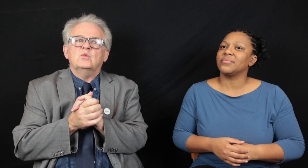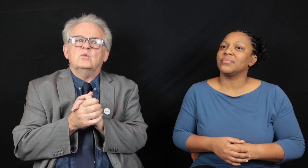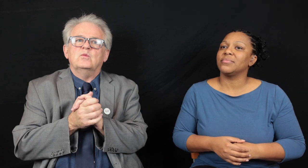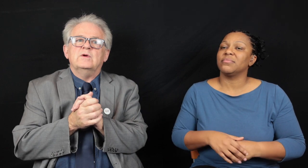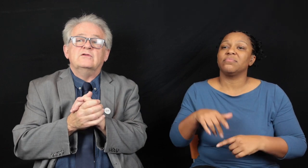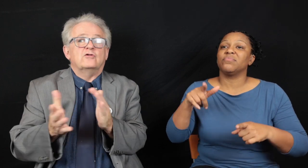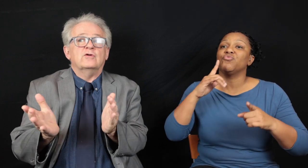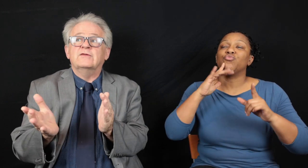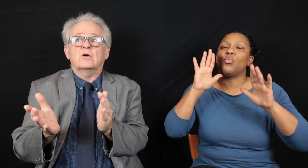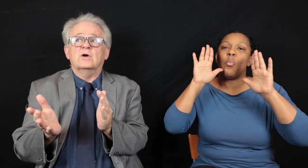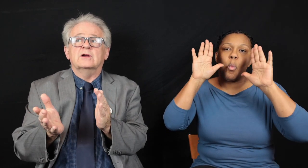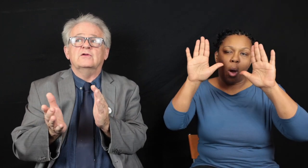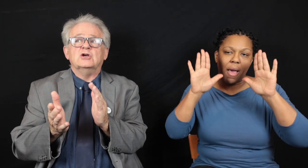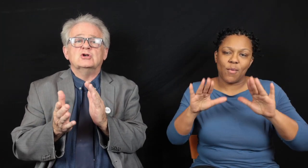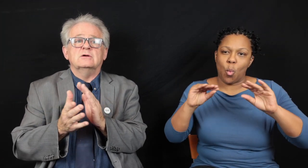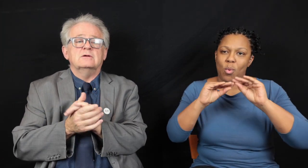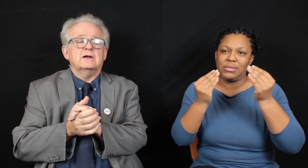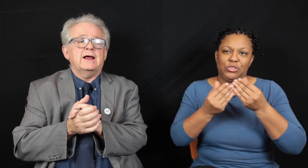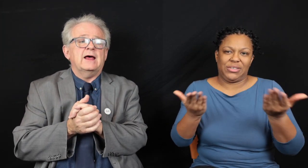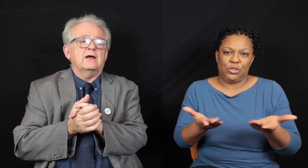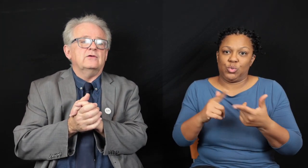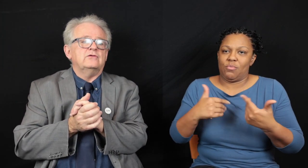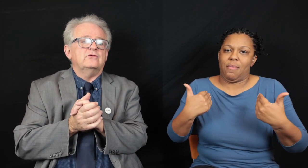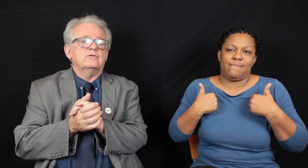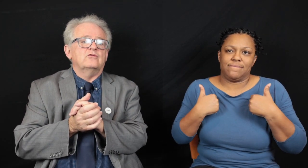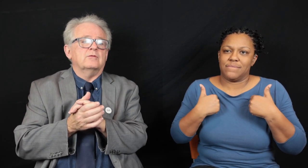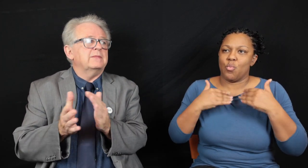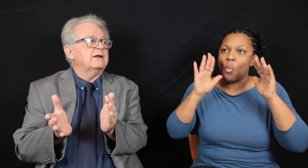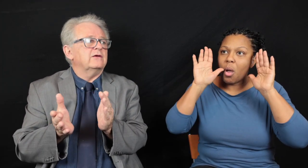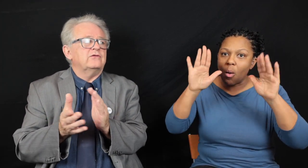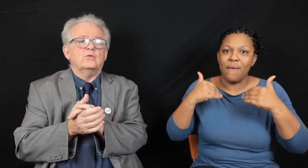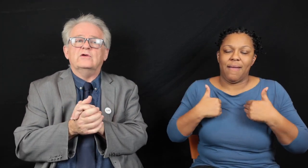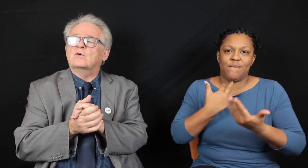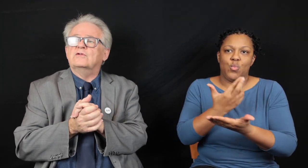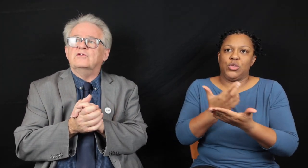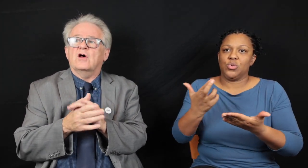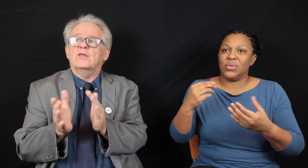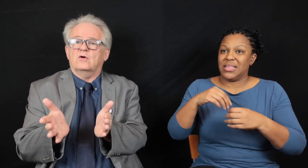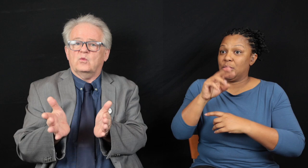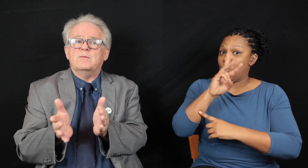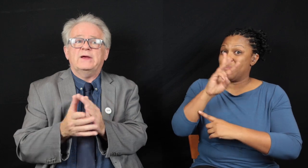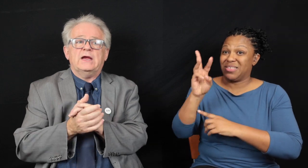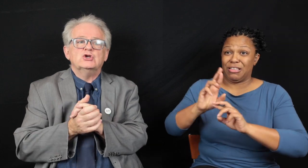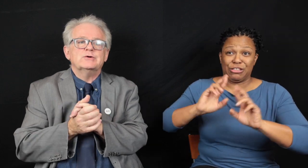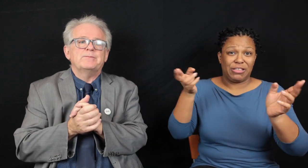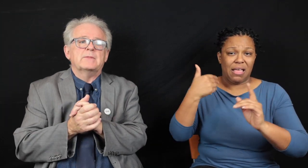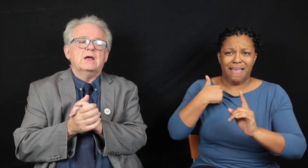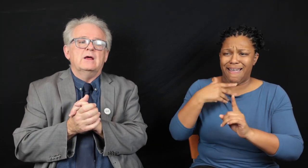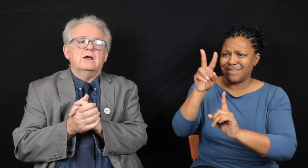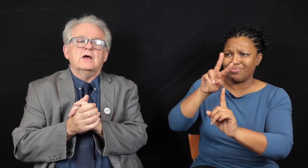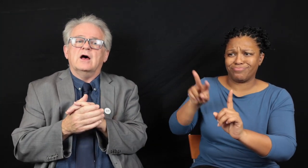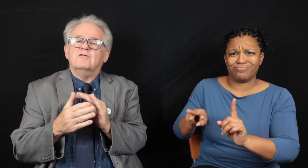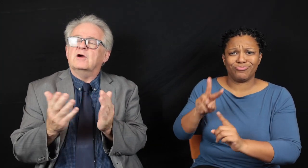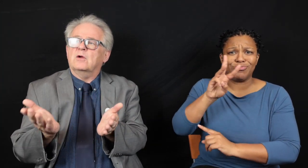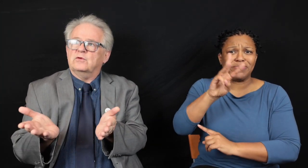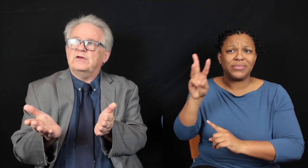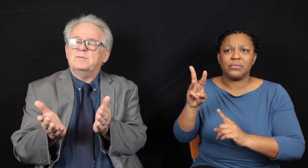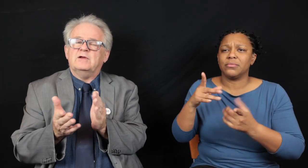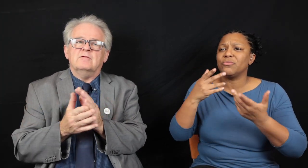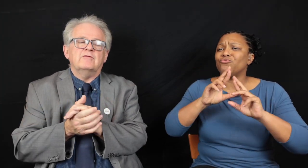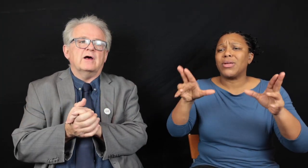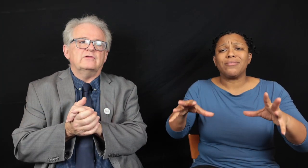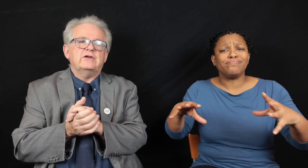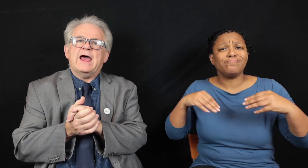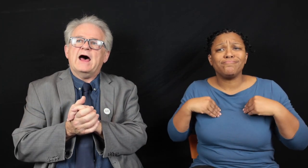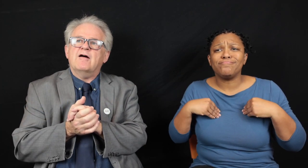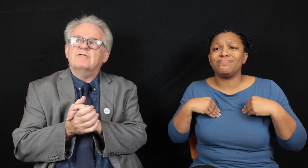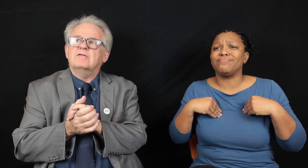It’s a terrific organization that has tremendous resources on their web page. Very receptive staff